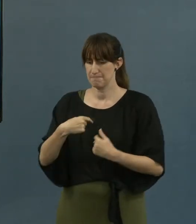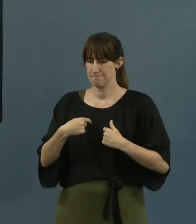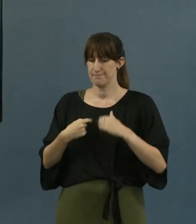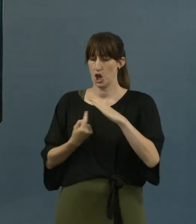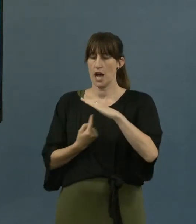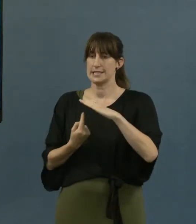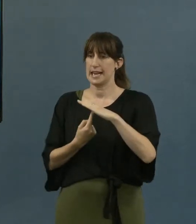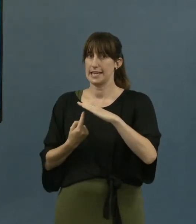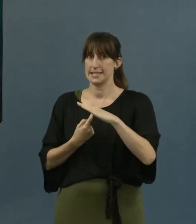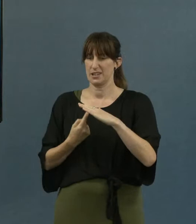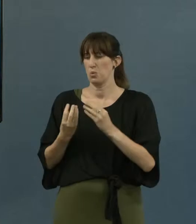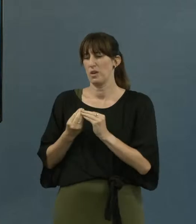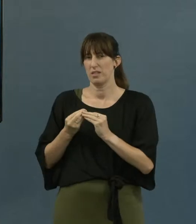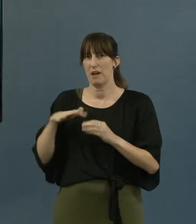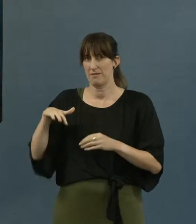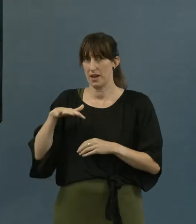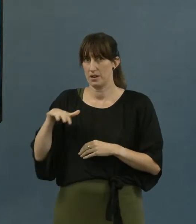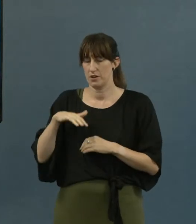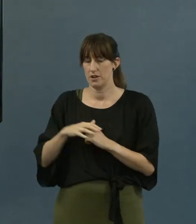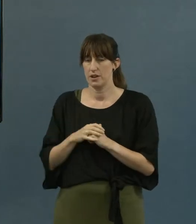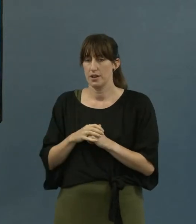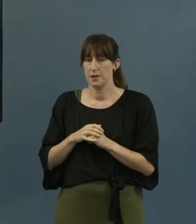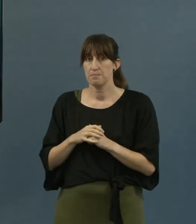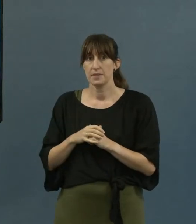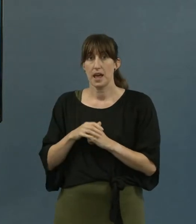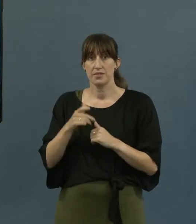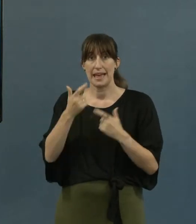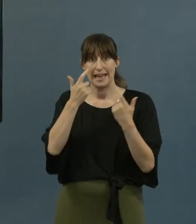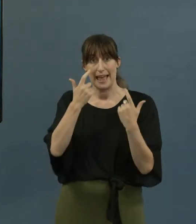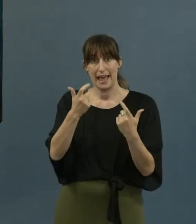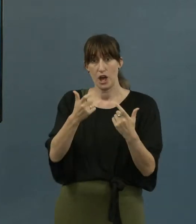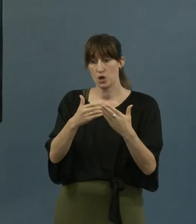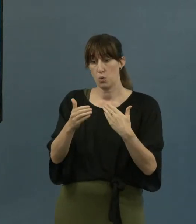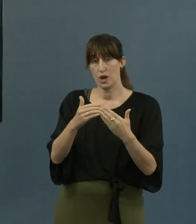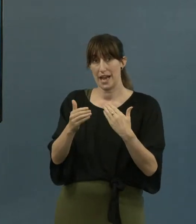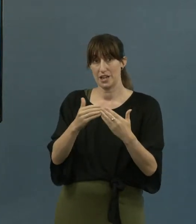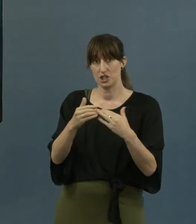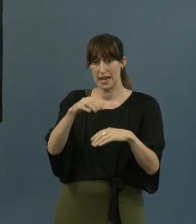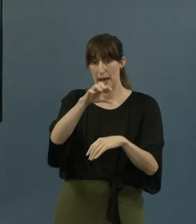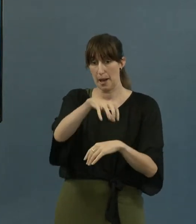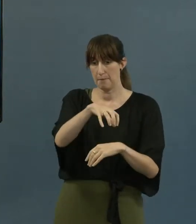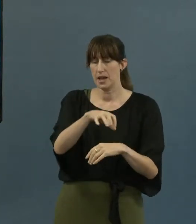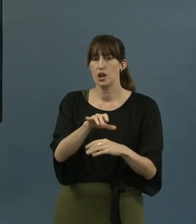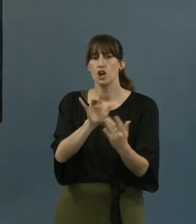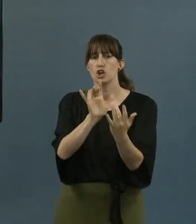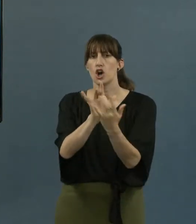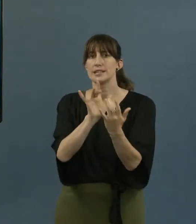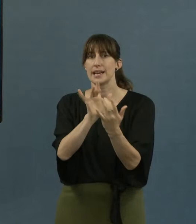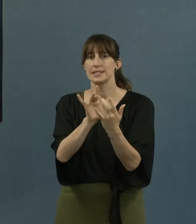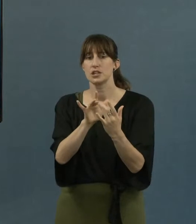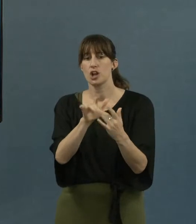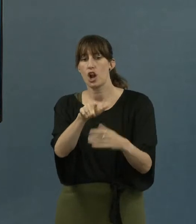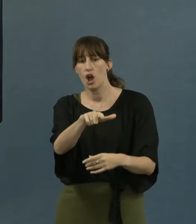that she was isolating with her whanau and then the care